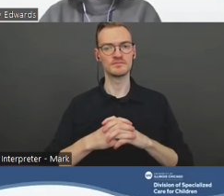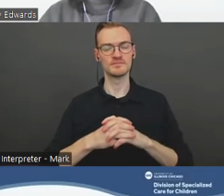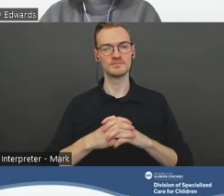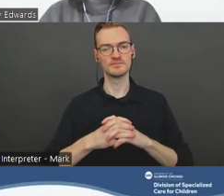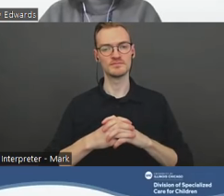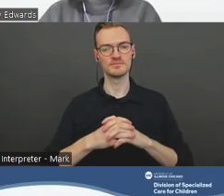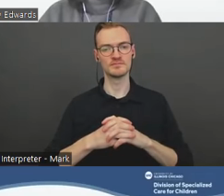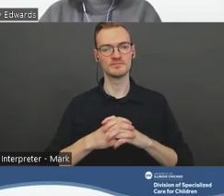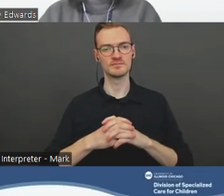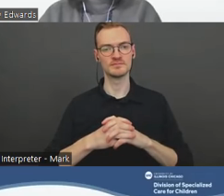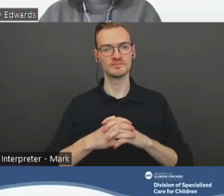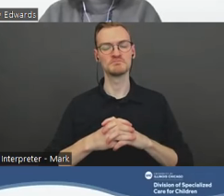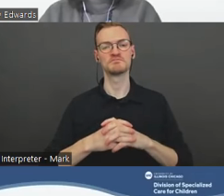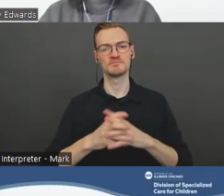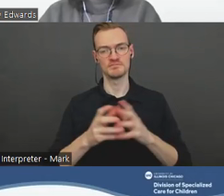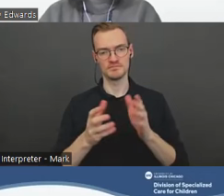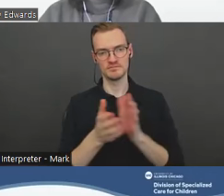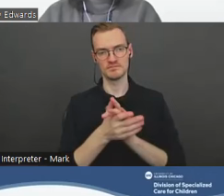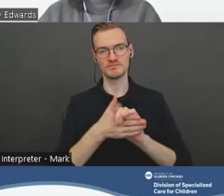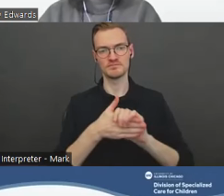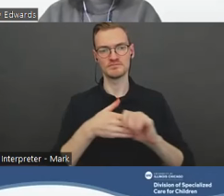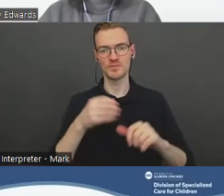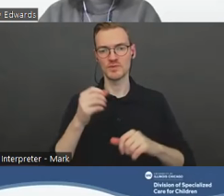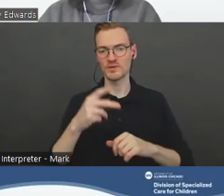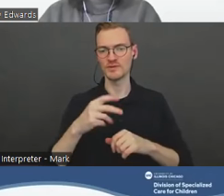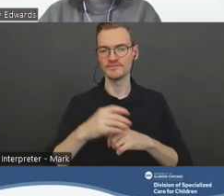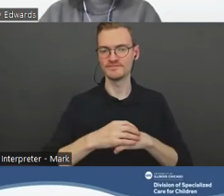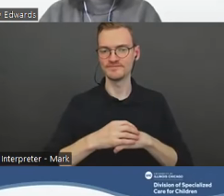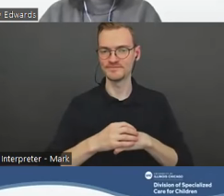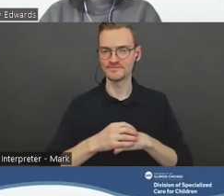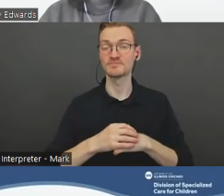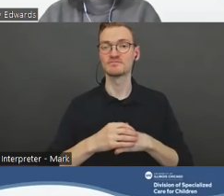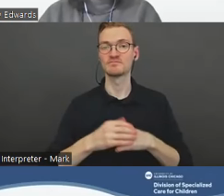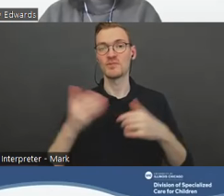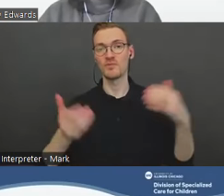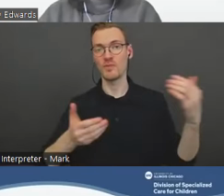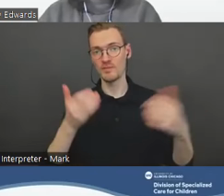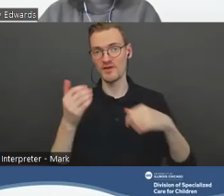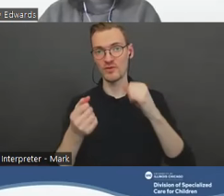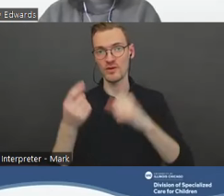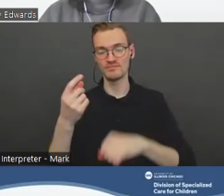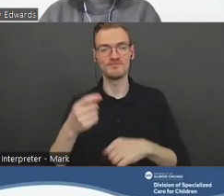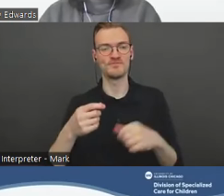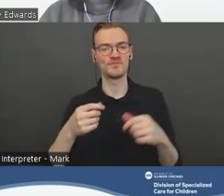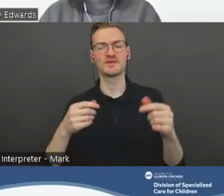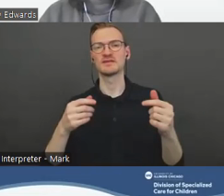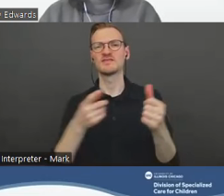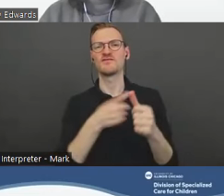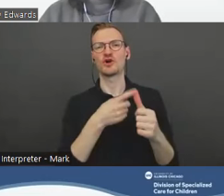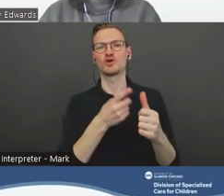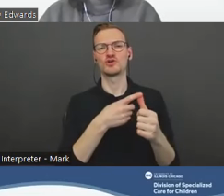Welcome, everybody, this is our first presentation in the series